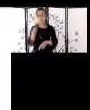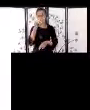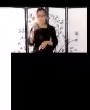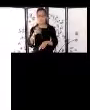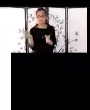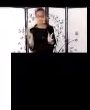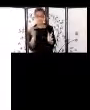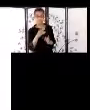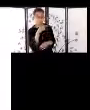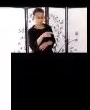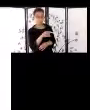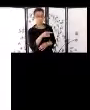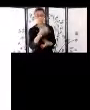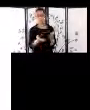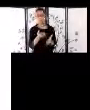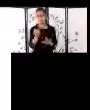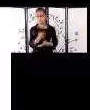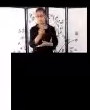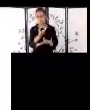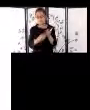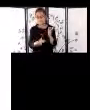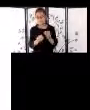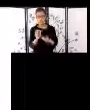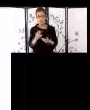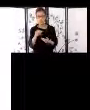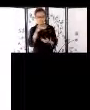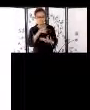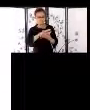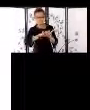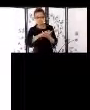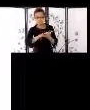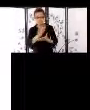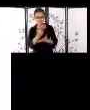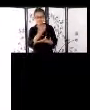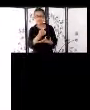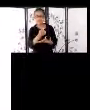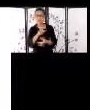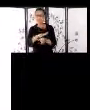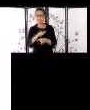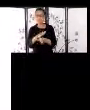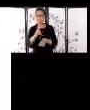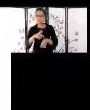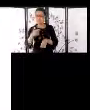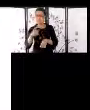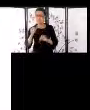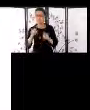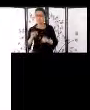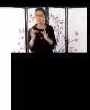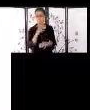is missing something or requires more clarity. All applications to the program will be peer